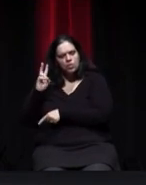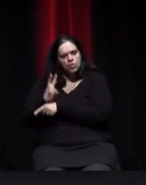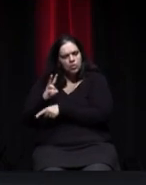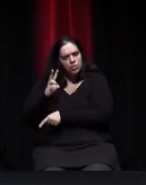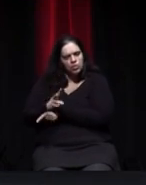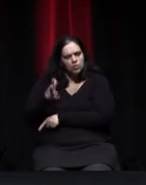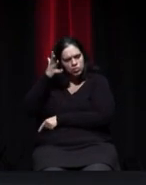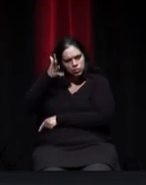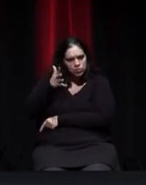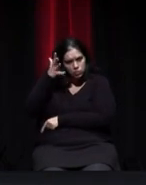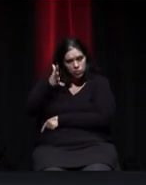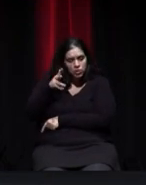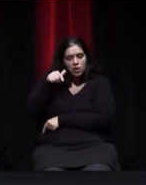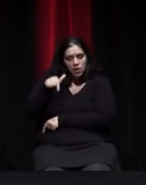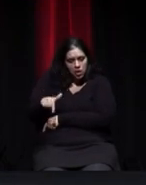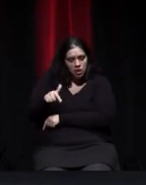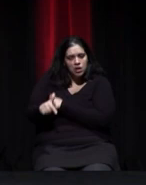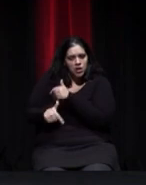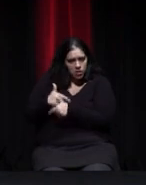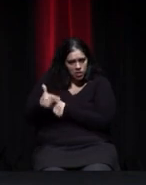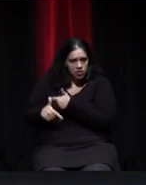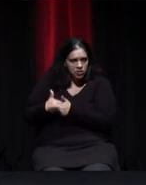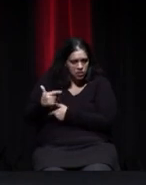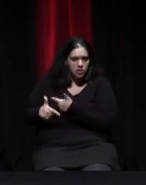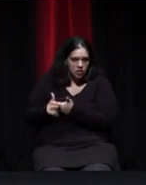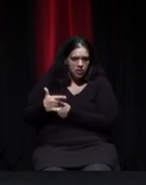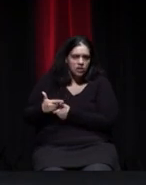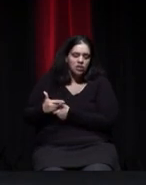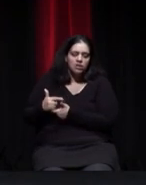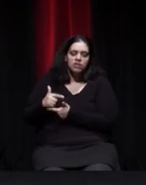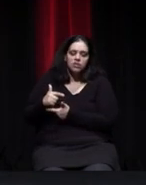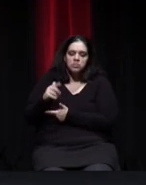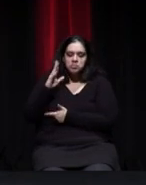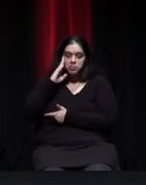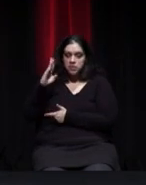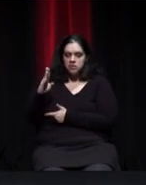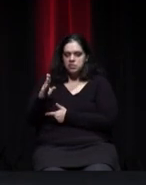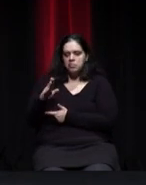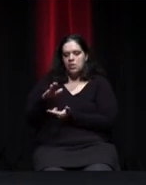as the press' primary activity, but not only the press'.